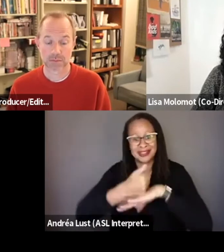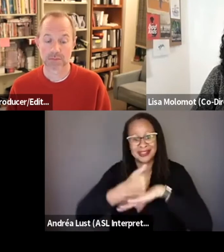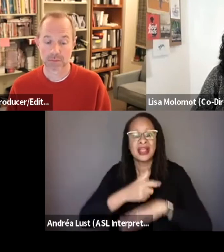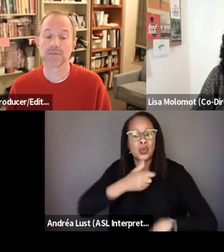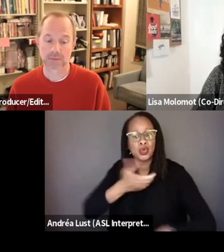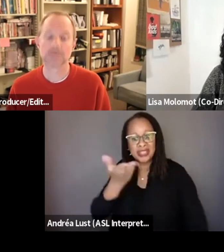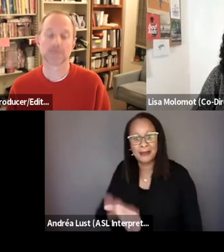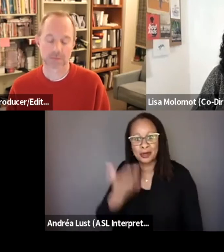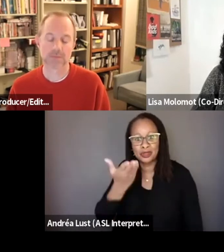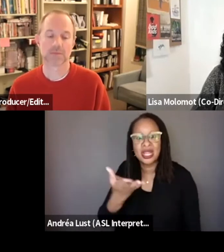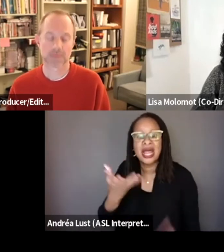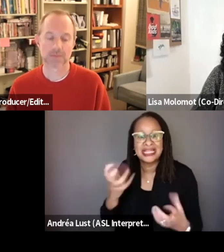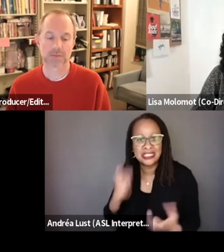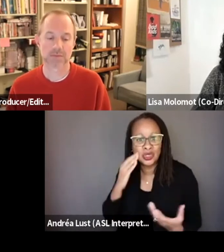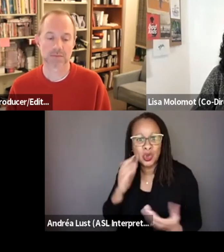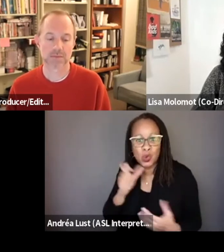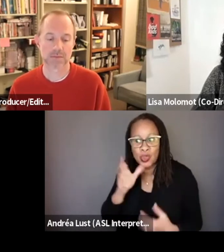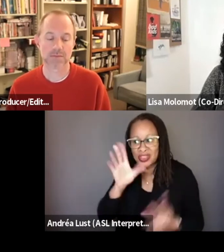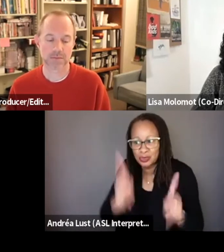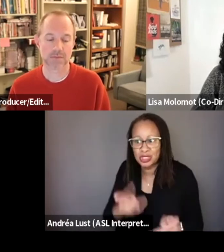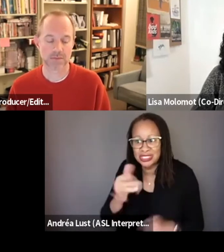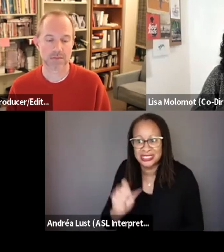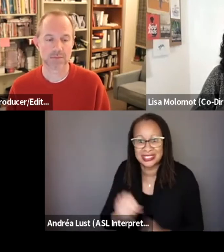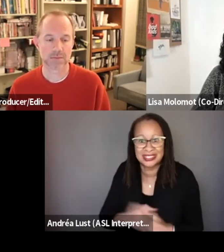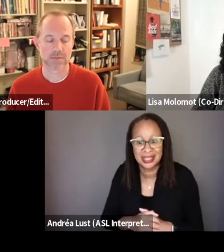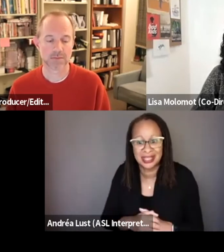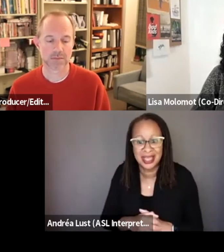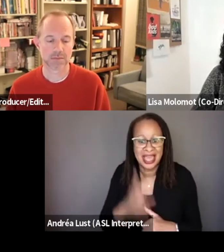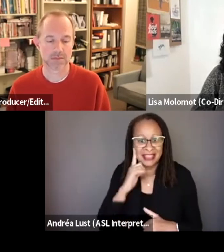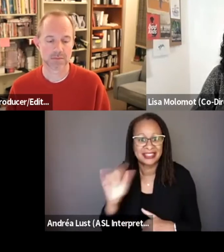I want to know who this person is. And I think it's like telling the story.